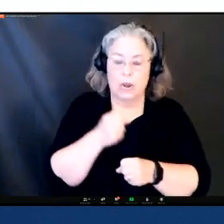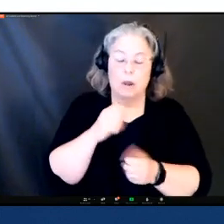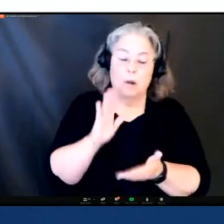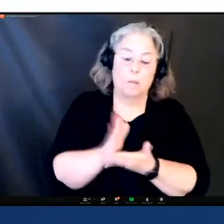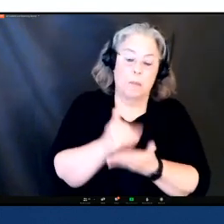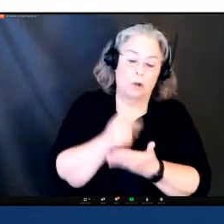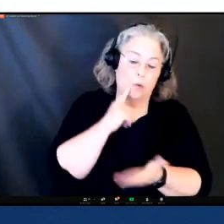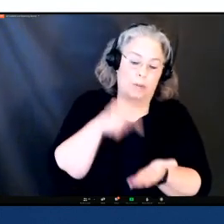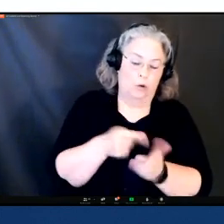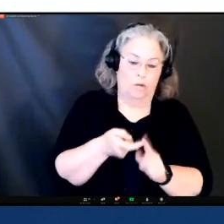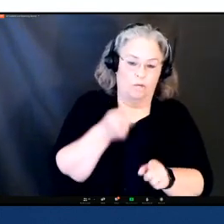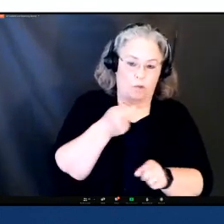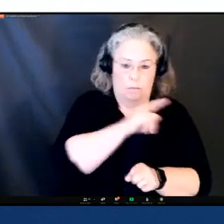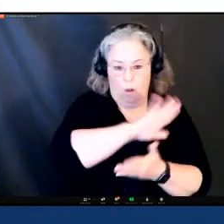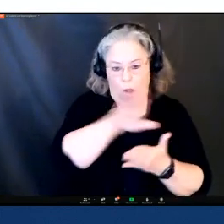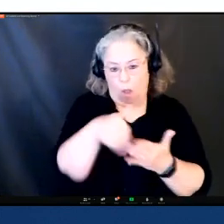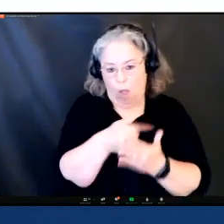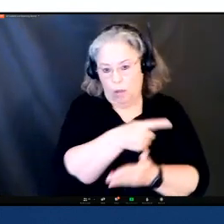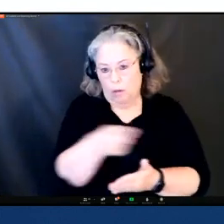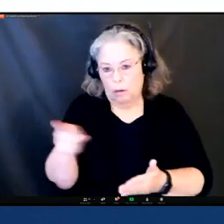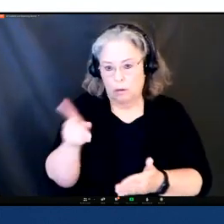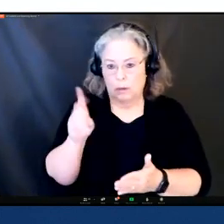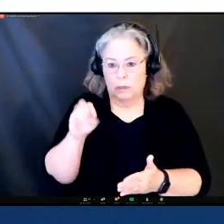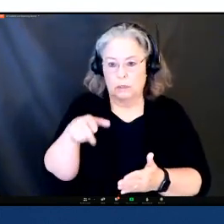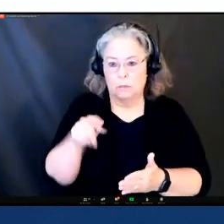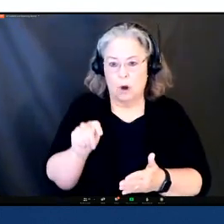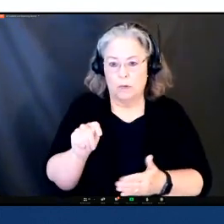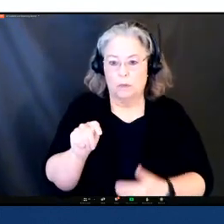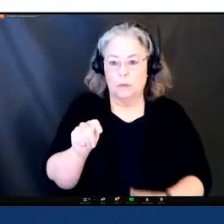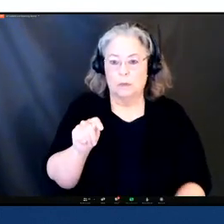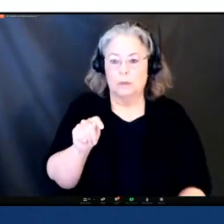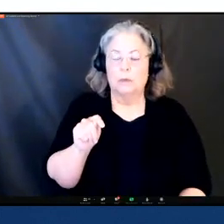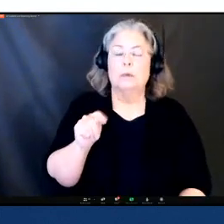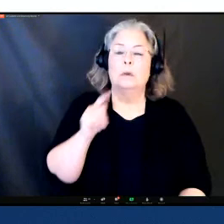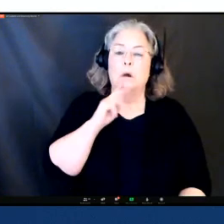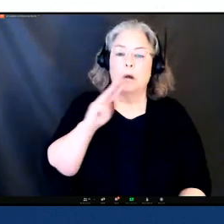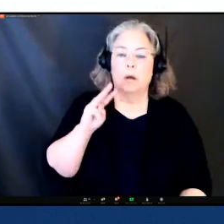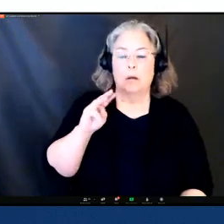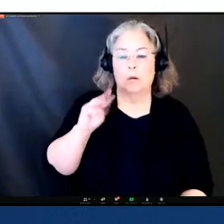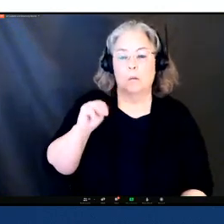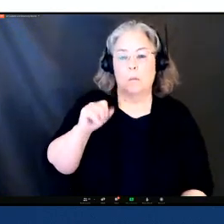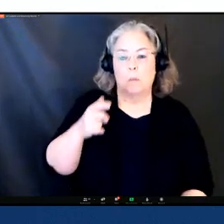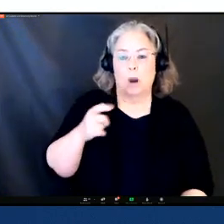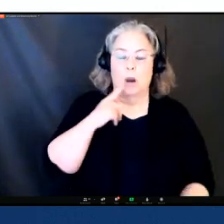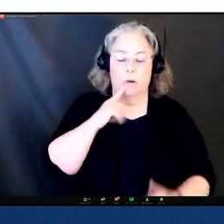In March, we will bring the mid-year or second quarter fiscal review to the board,